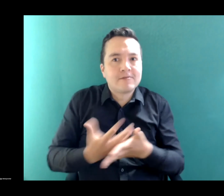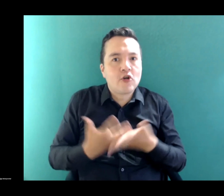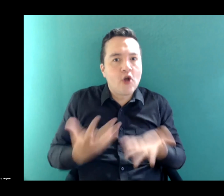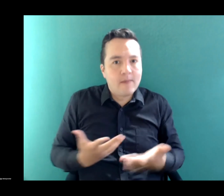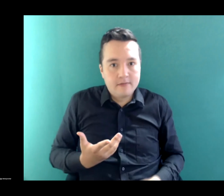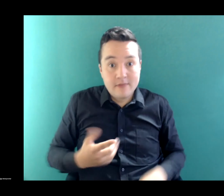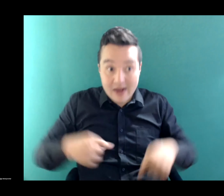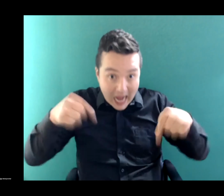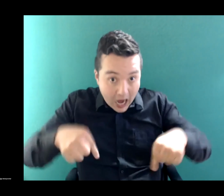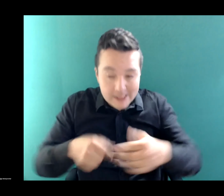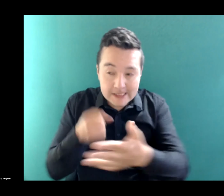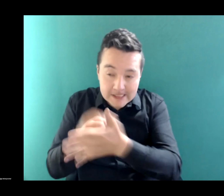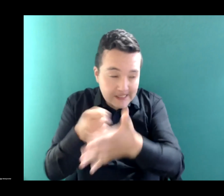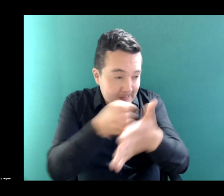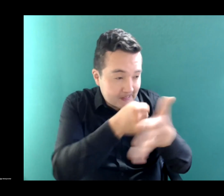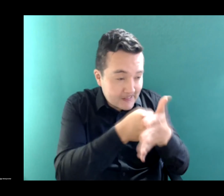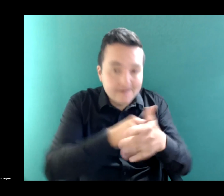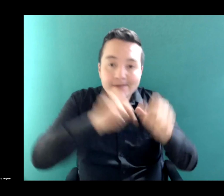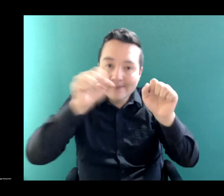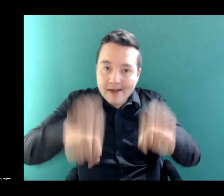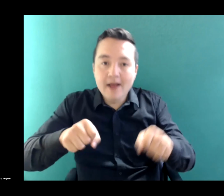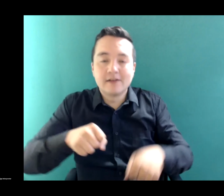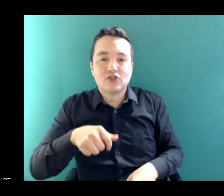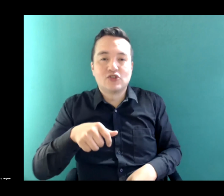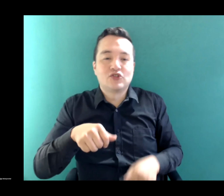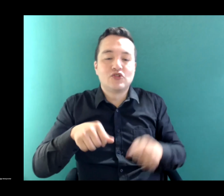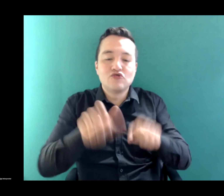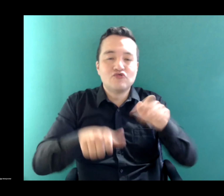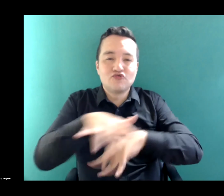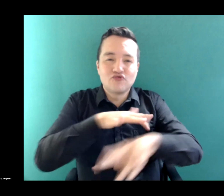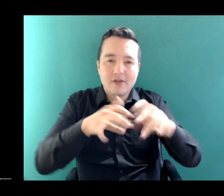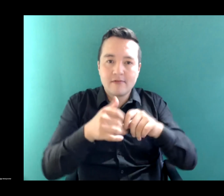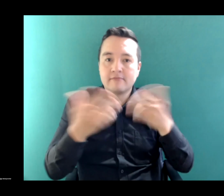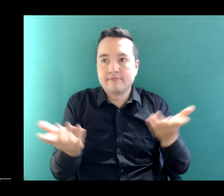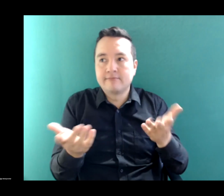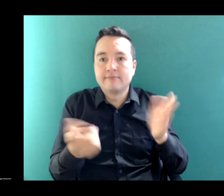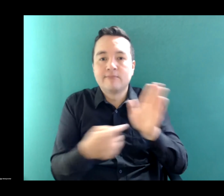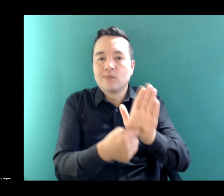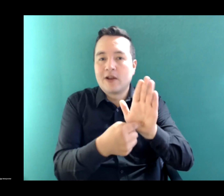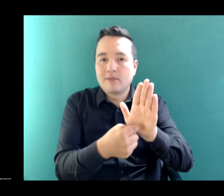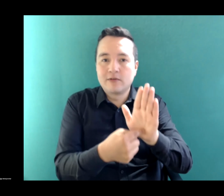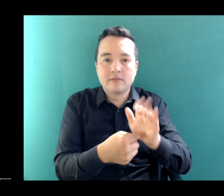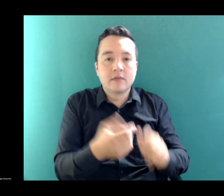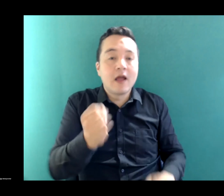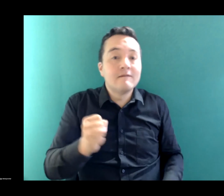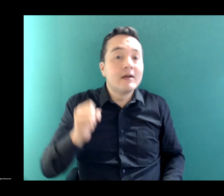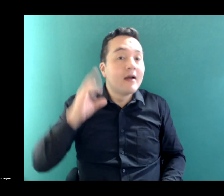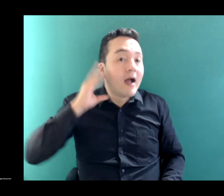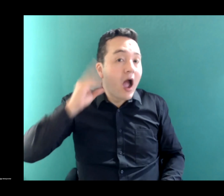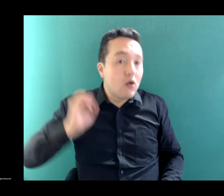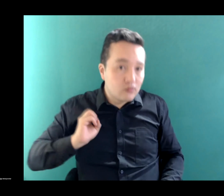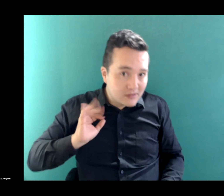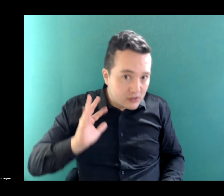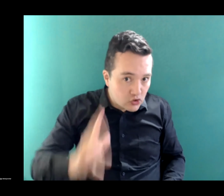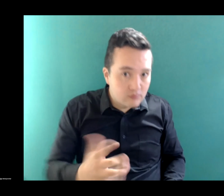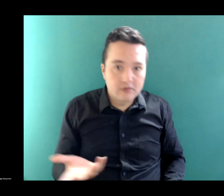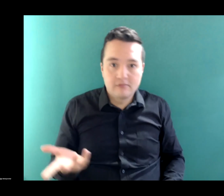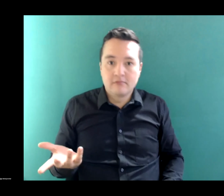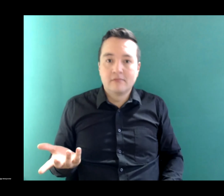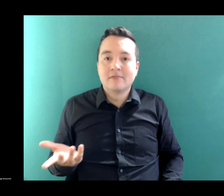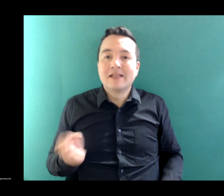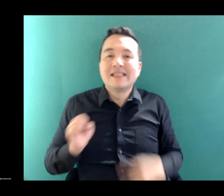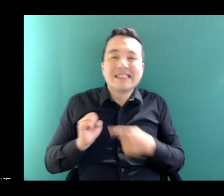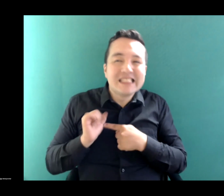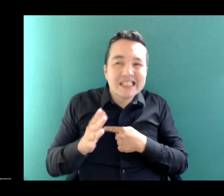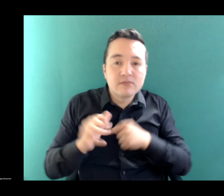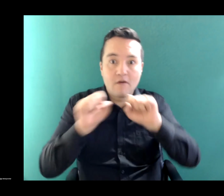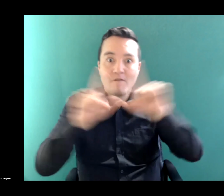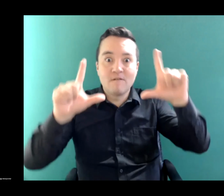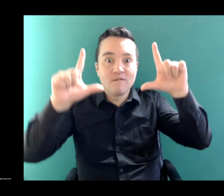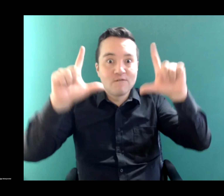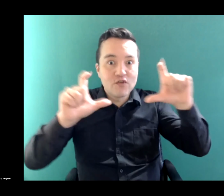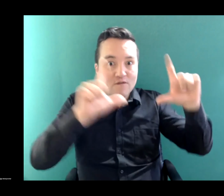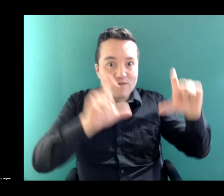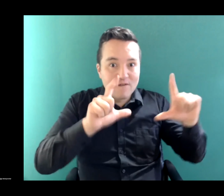But for sure, there's a lot of things - - for example, in the area of web content and websites. The e-commerce, it's really hard, especially for the blind community to have access to not only the portals but also the information.